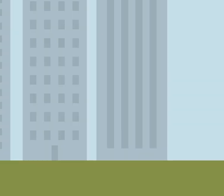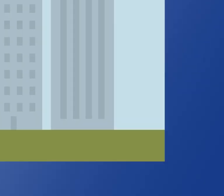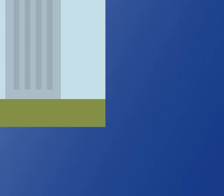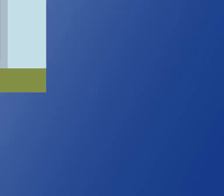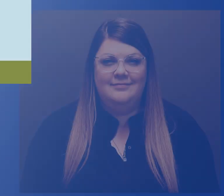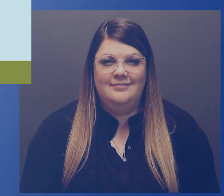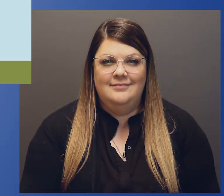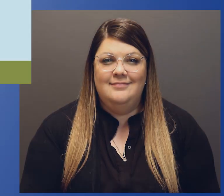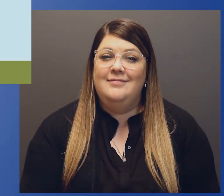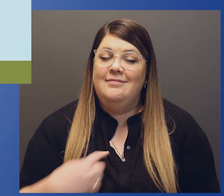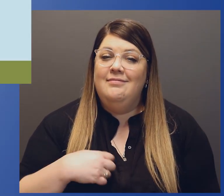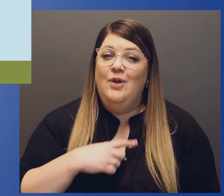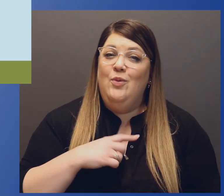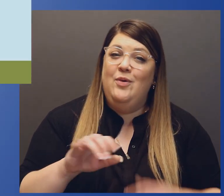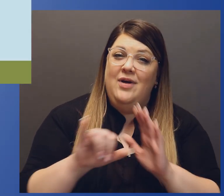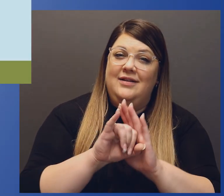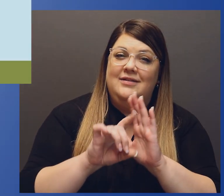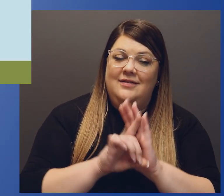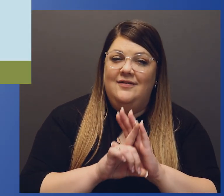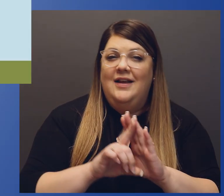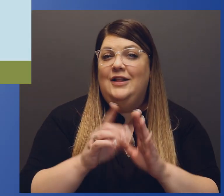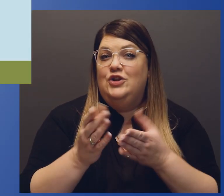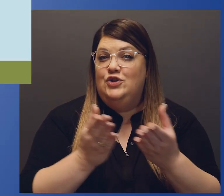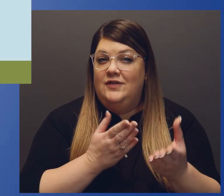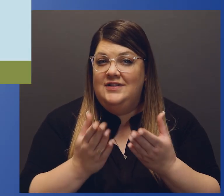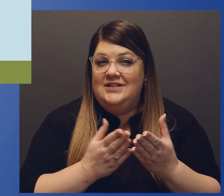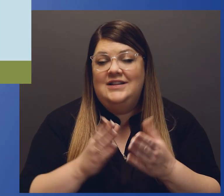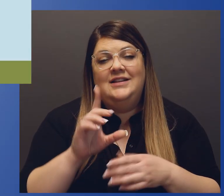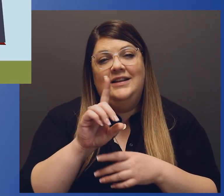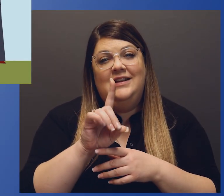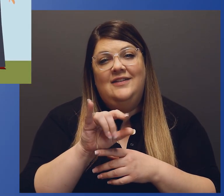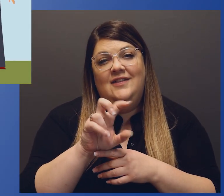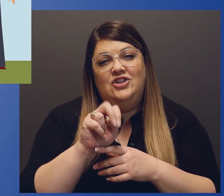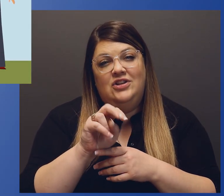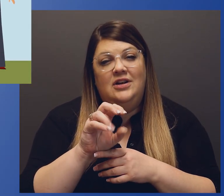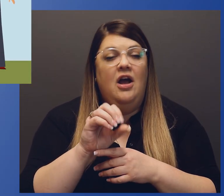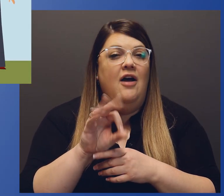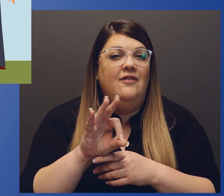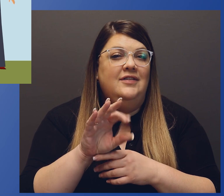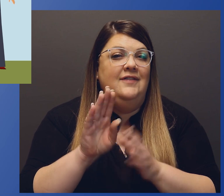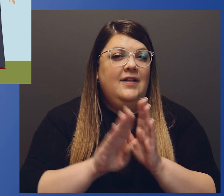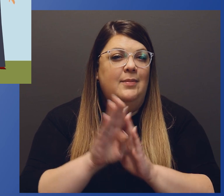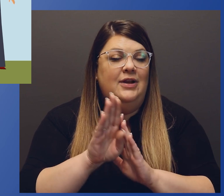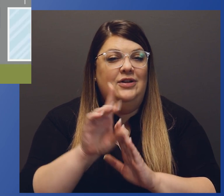This video identifies the services the Division of Developmental Disabilities, or DDD, can provide,